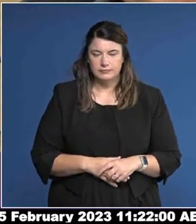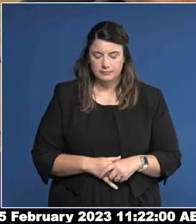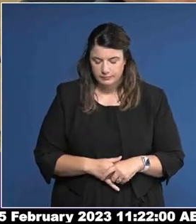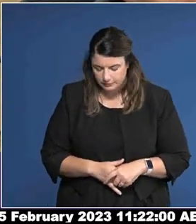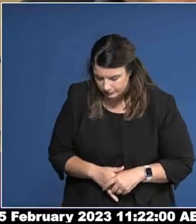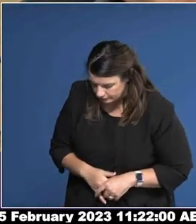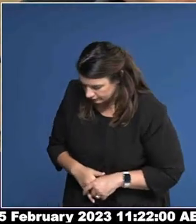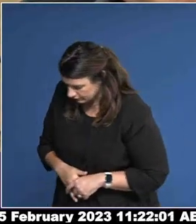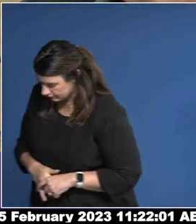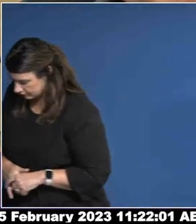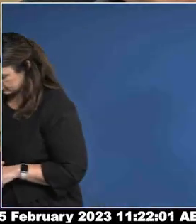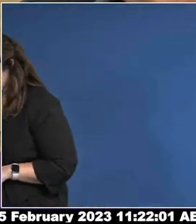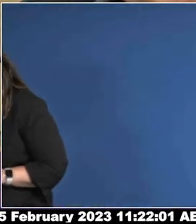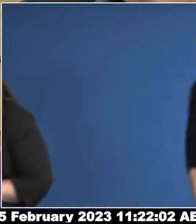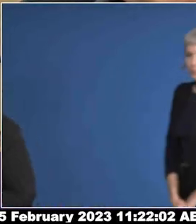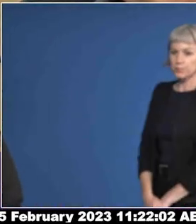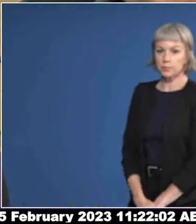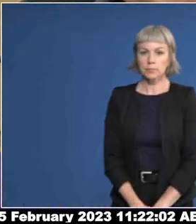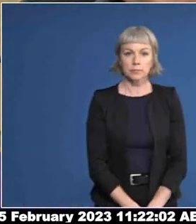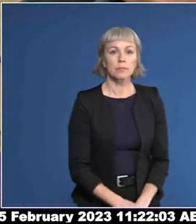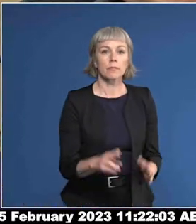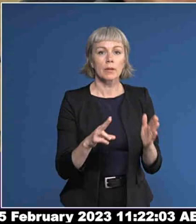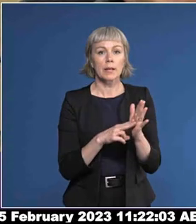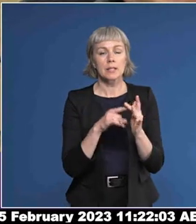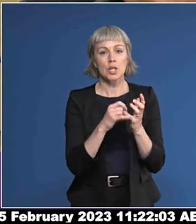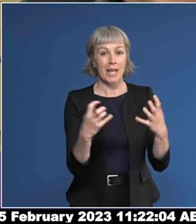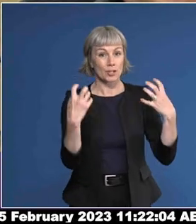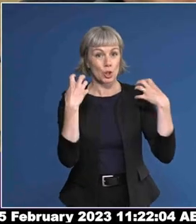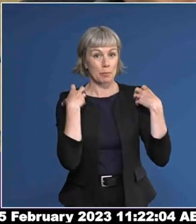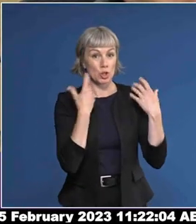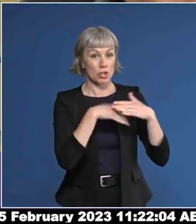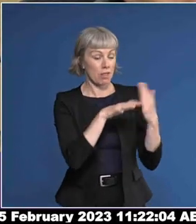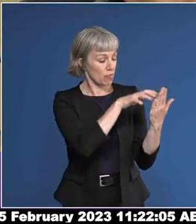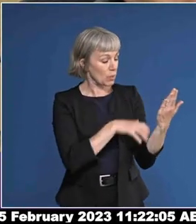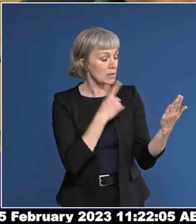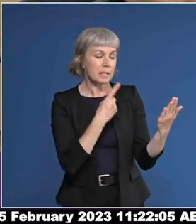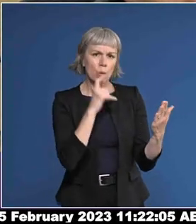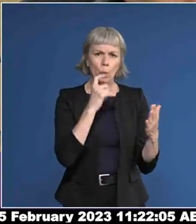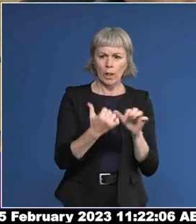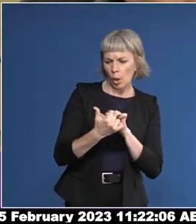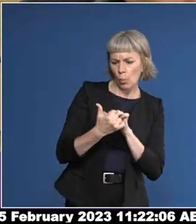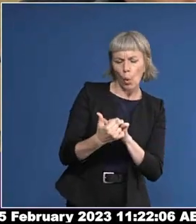...will work with NDIS providers to identify and provide guidance and education about best practice in record-keeping.